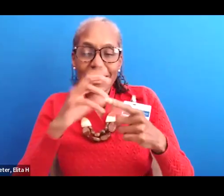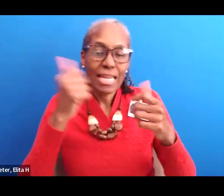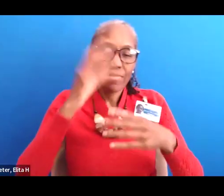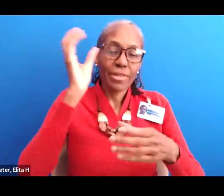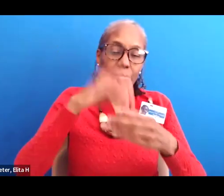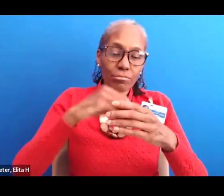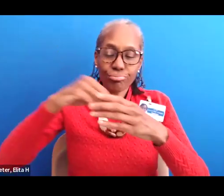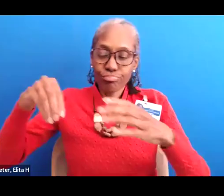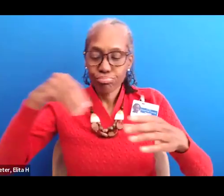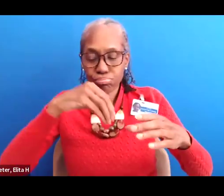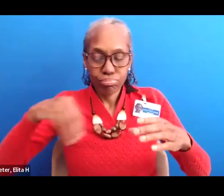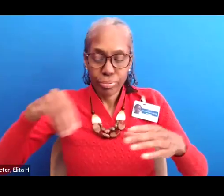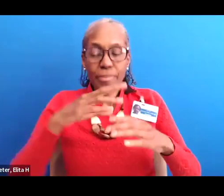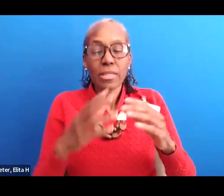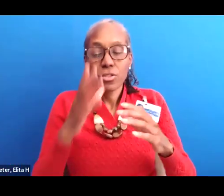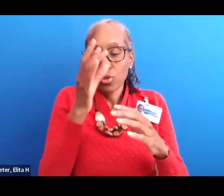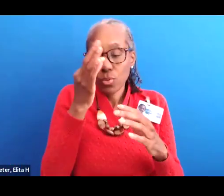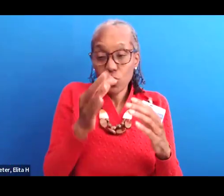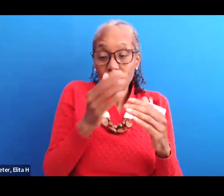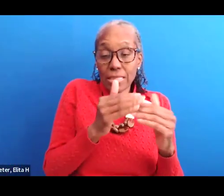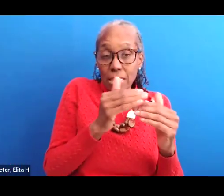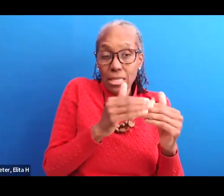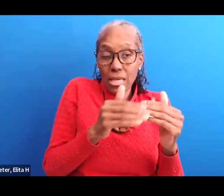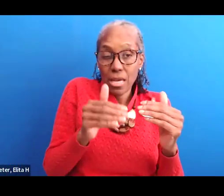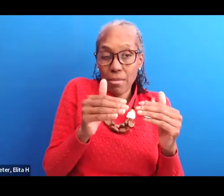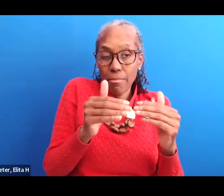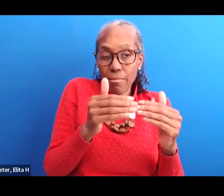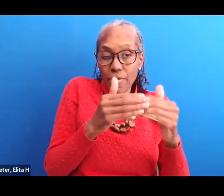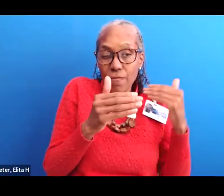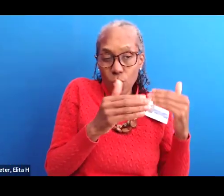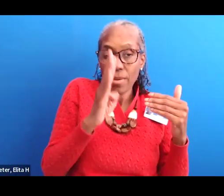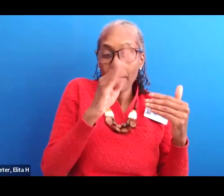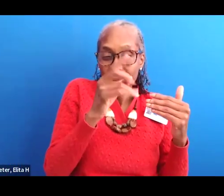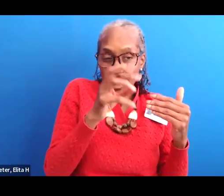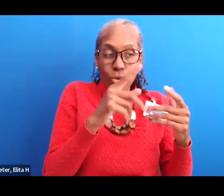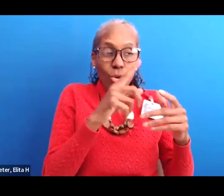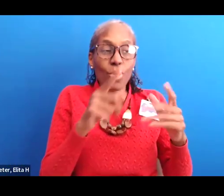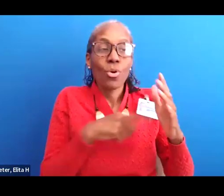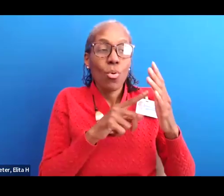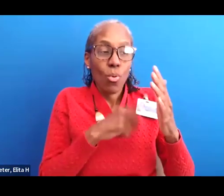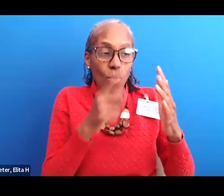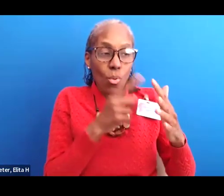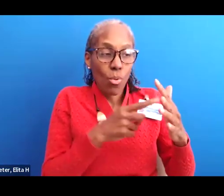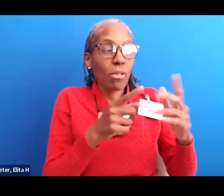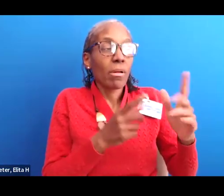the bone that's right up in front of the bladder, they put a little hole through the abdomen, and they put a catheter in there.